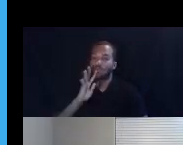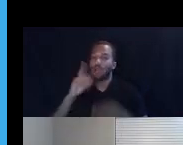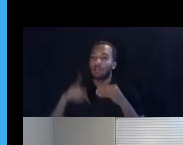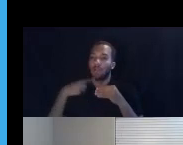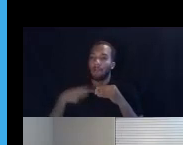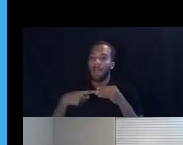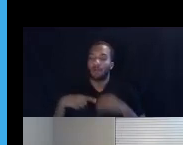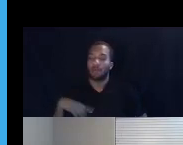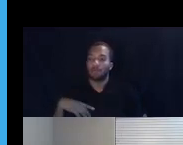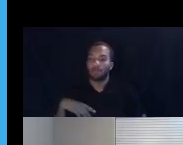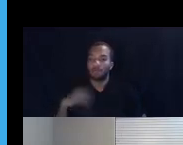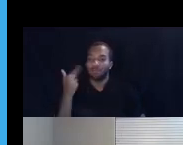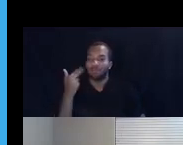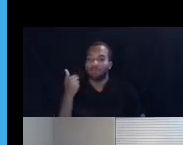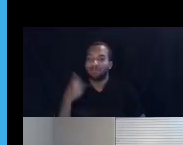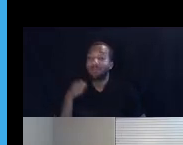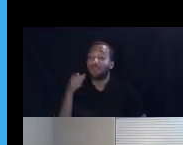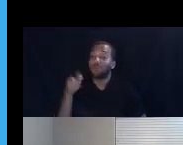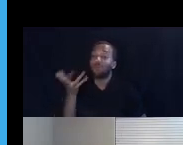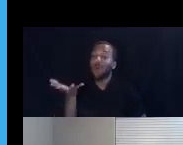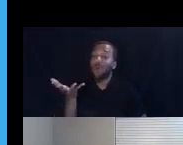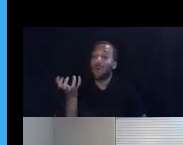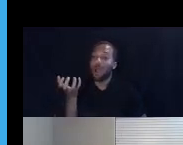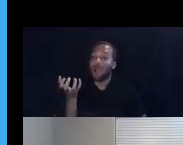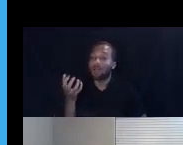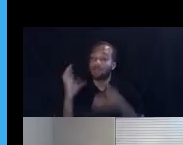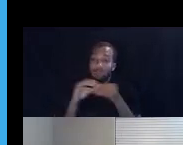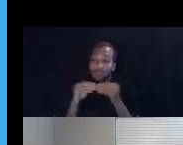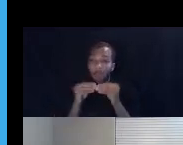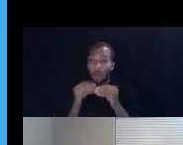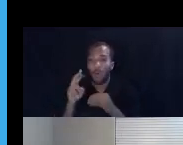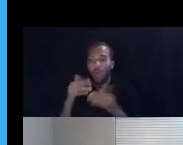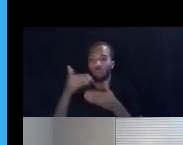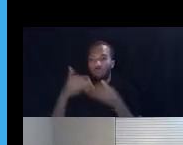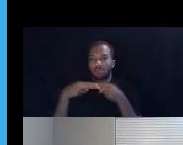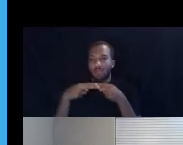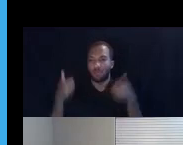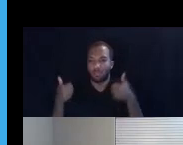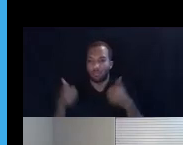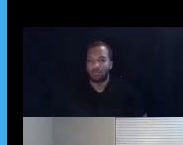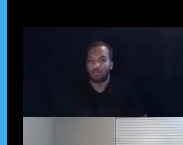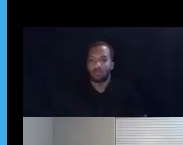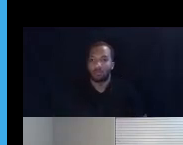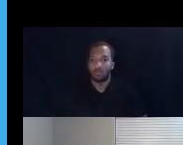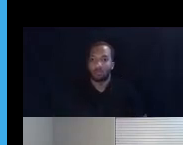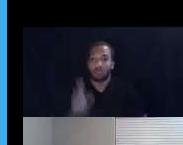Do you have more to say, or we can go on to the next. Yes, I was just realizing I jumped ahead